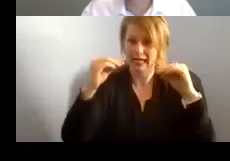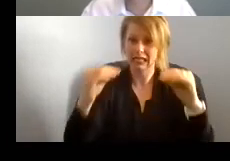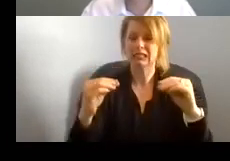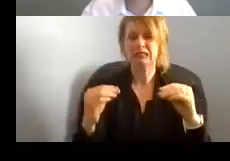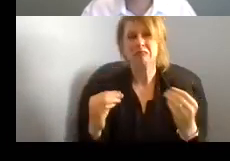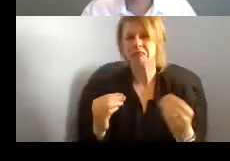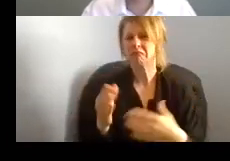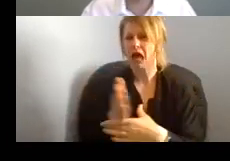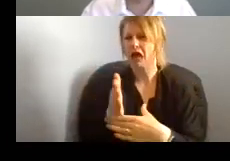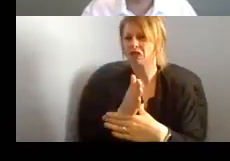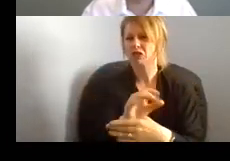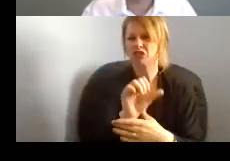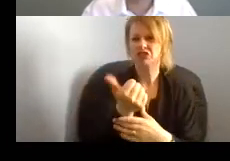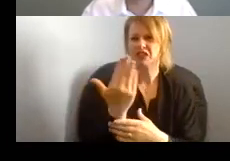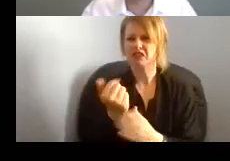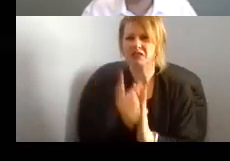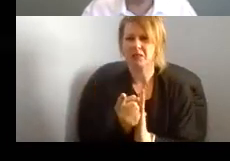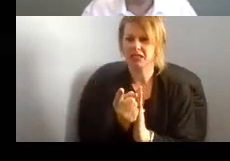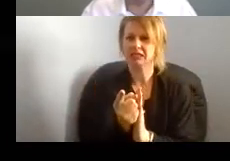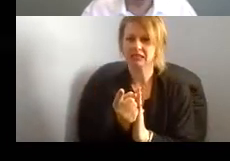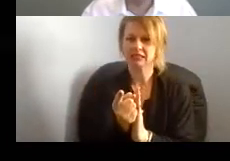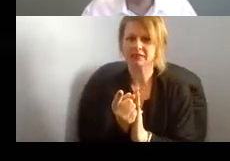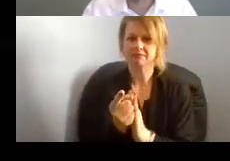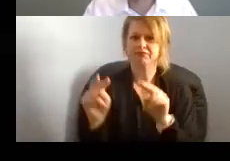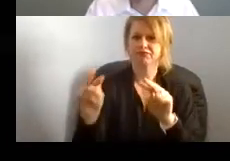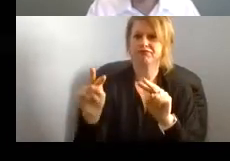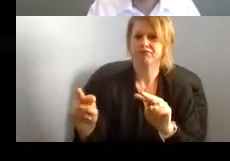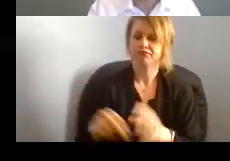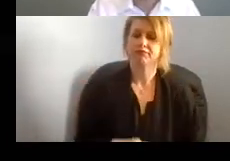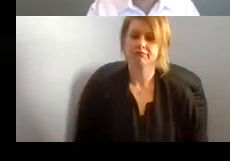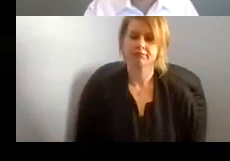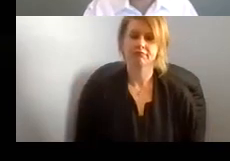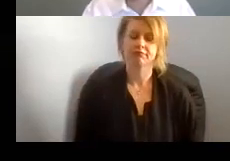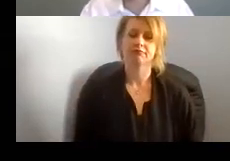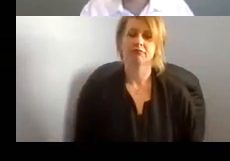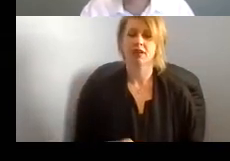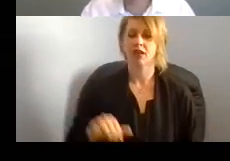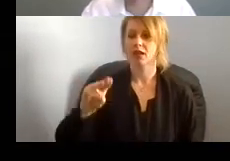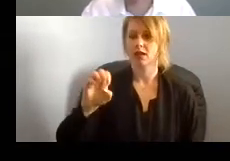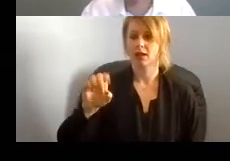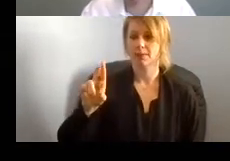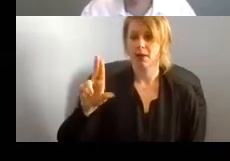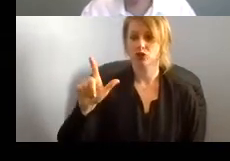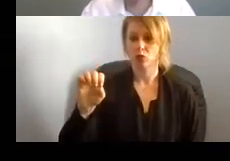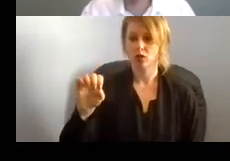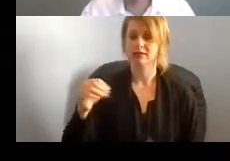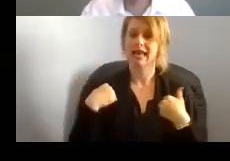and can be easily watched to just deal with a particular topic. The modules are grouped into six sections, each containing